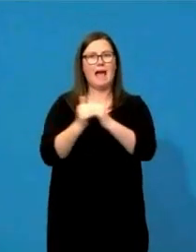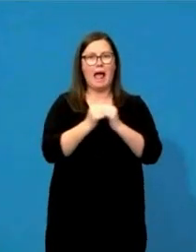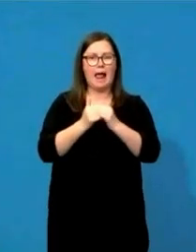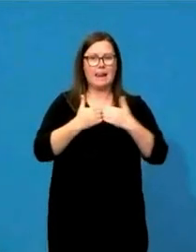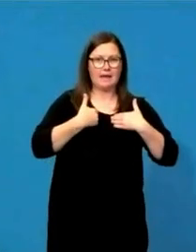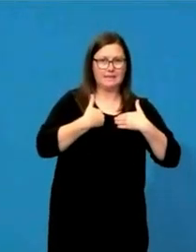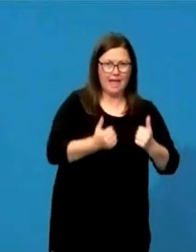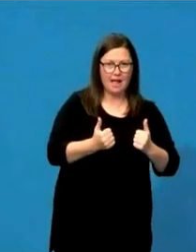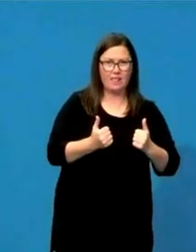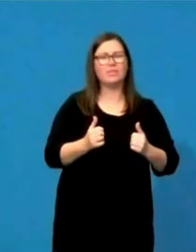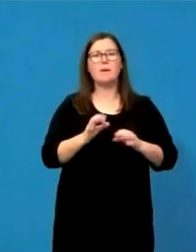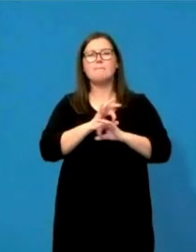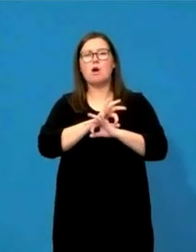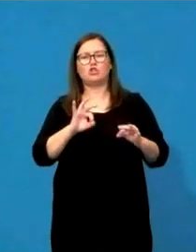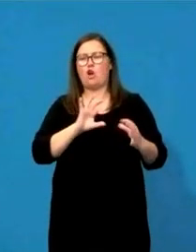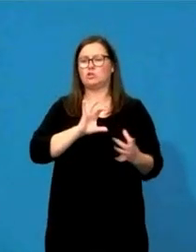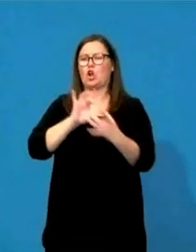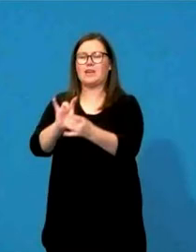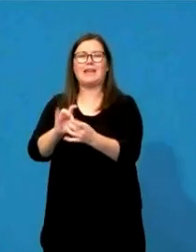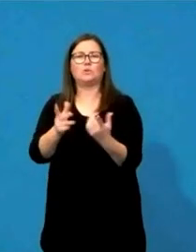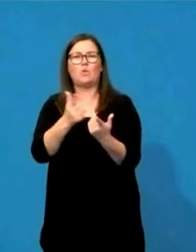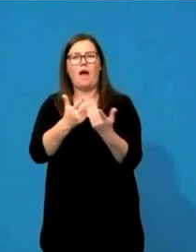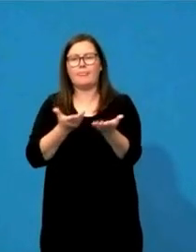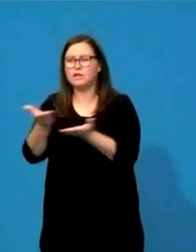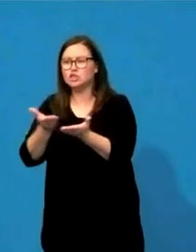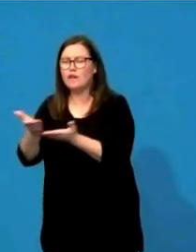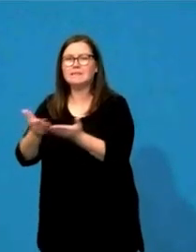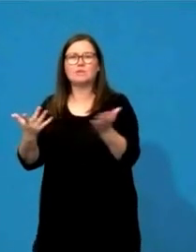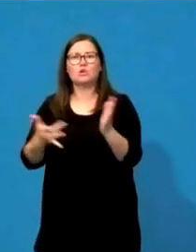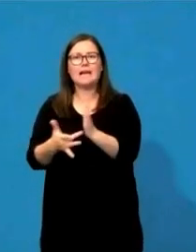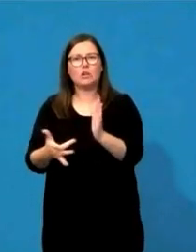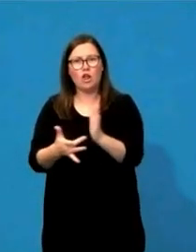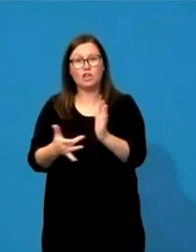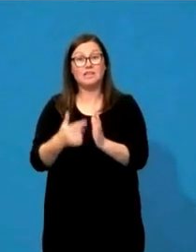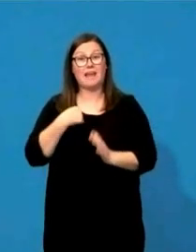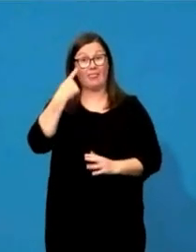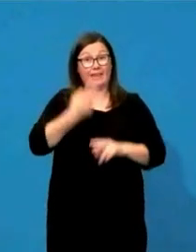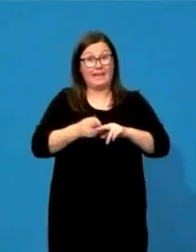resources. And I think if they were based here, they would be much more accountable,